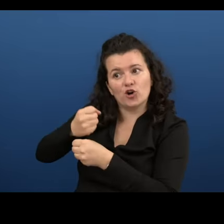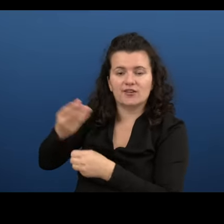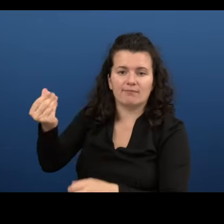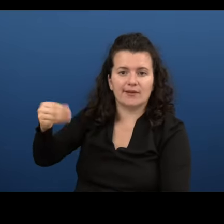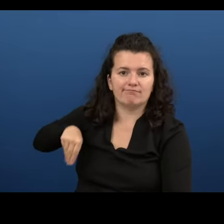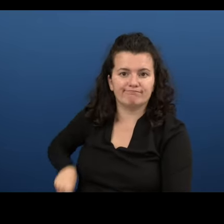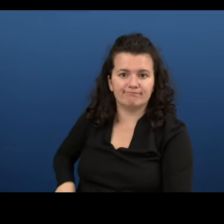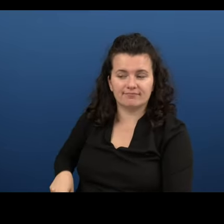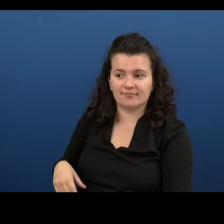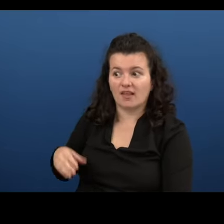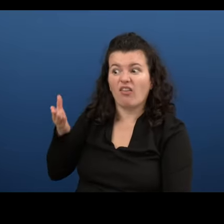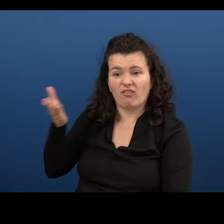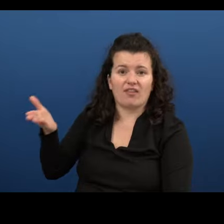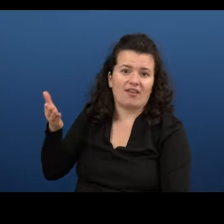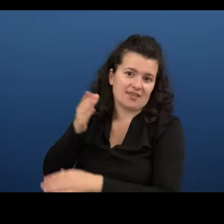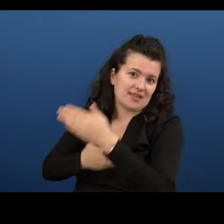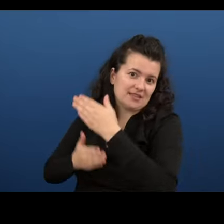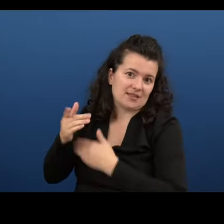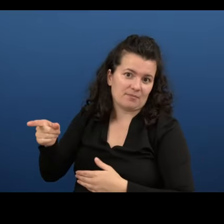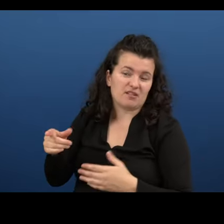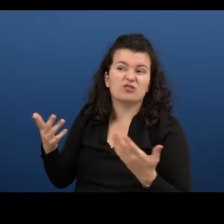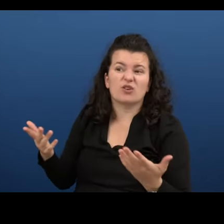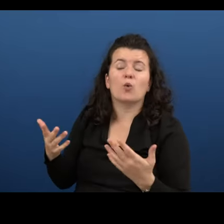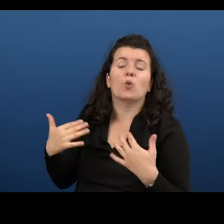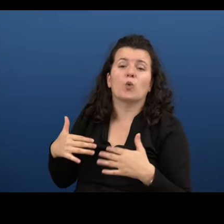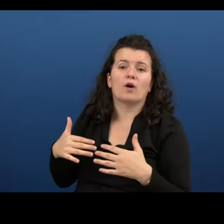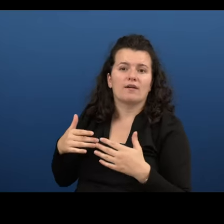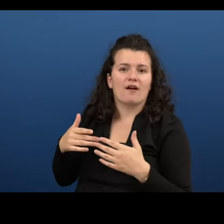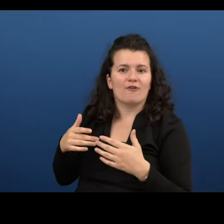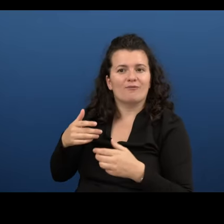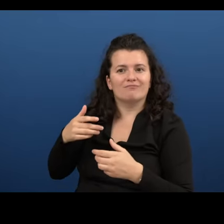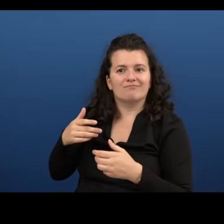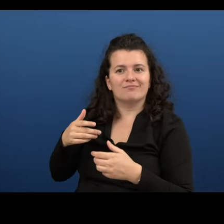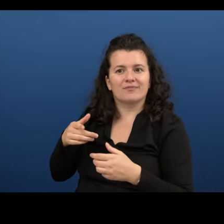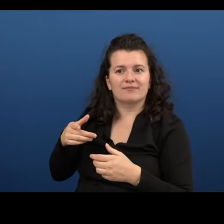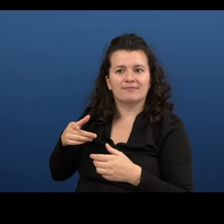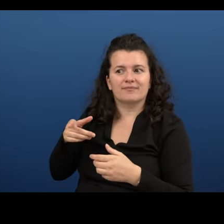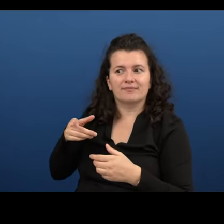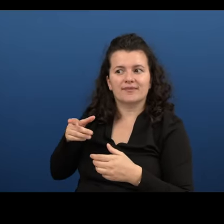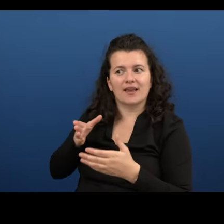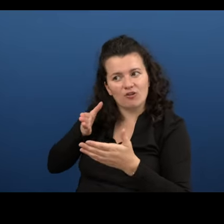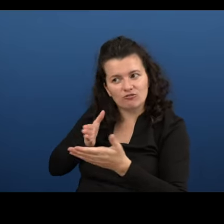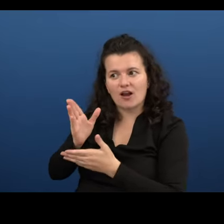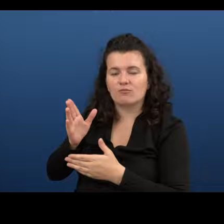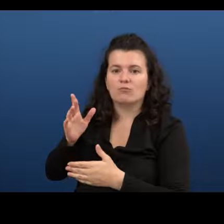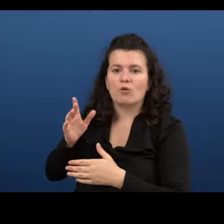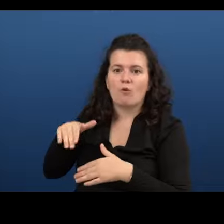You know, even more challenge, because they are not. They are not in the formal economy.